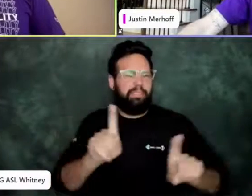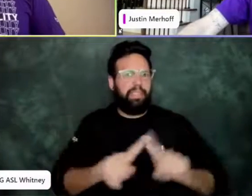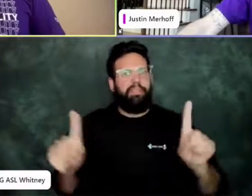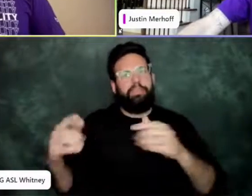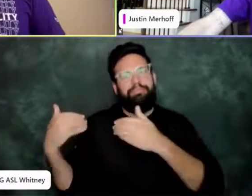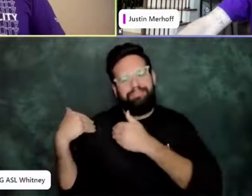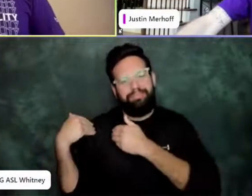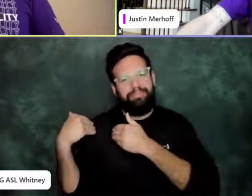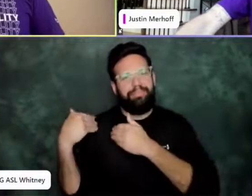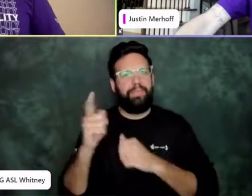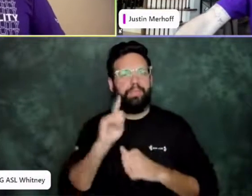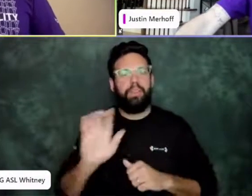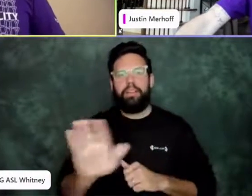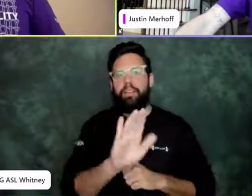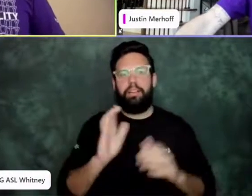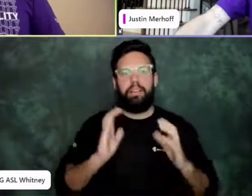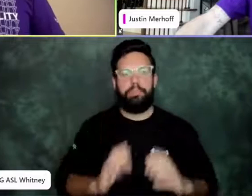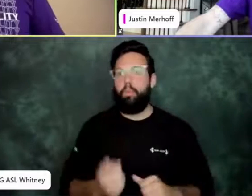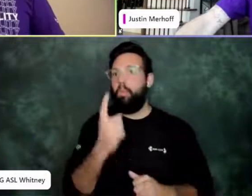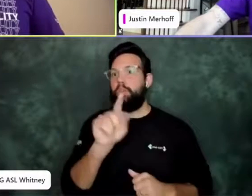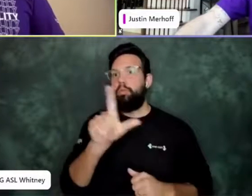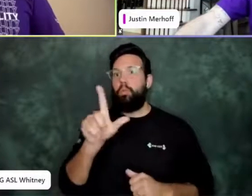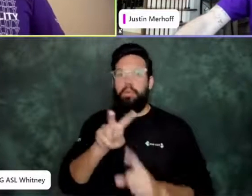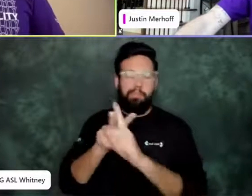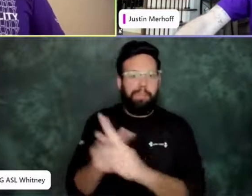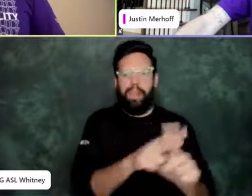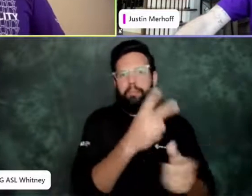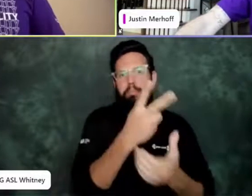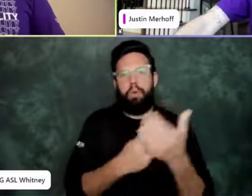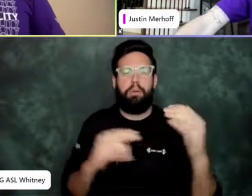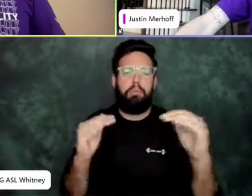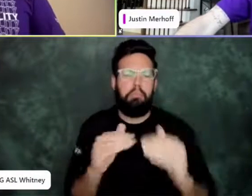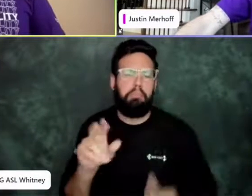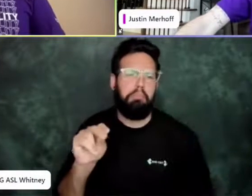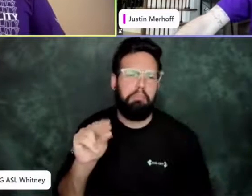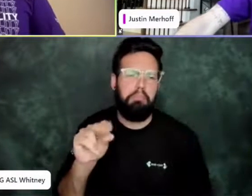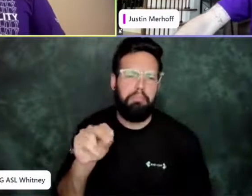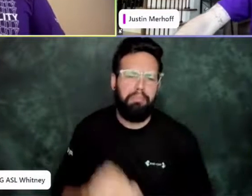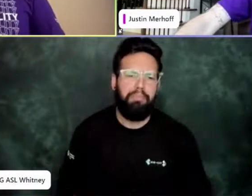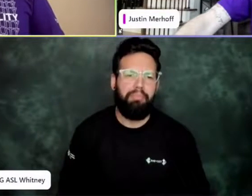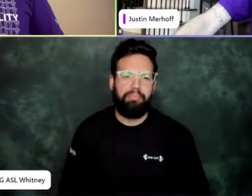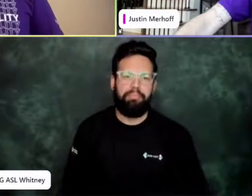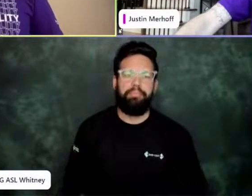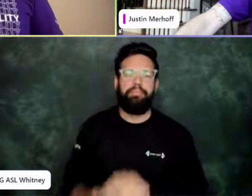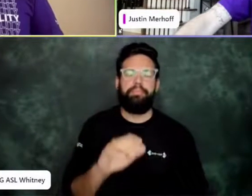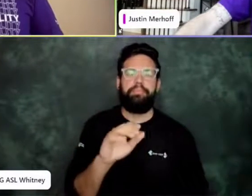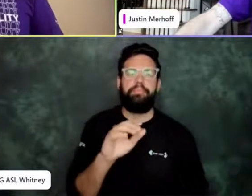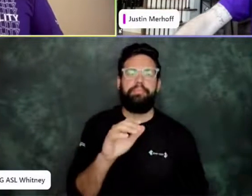It's not one size fits all. axe Watcher, the Watcher API excuse me,